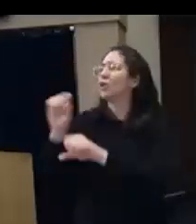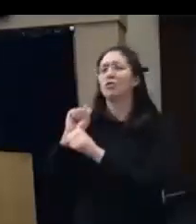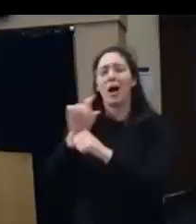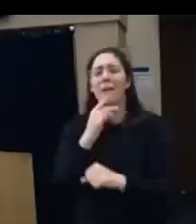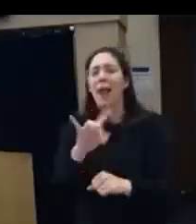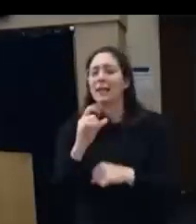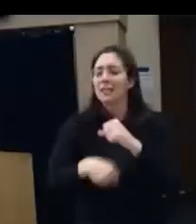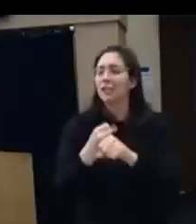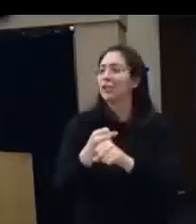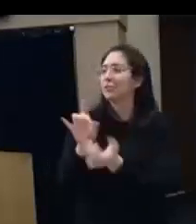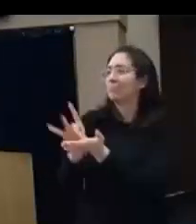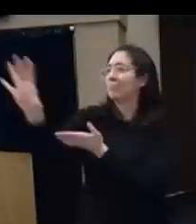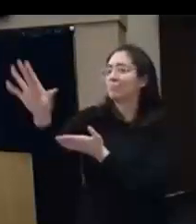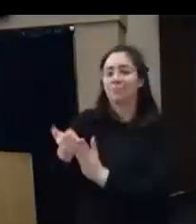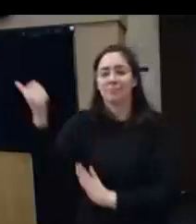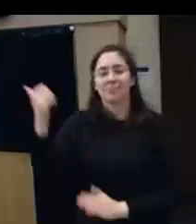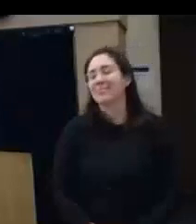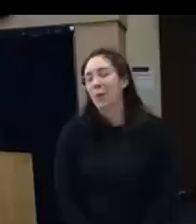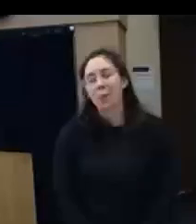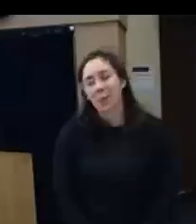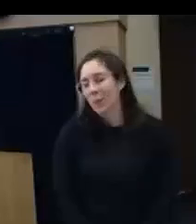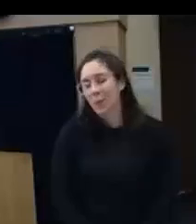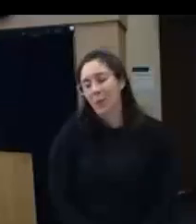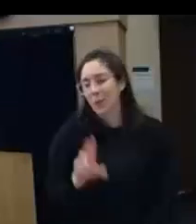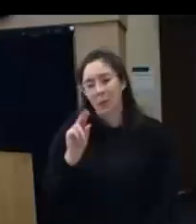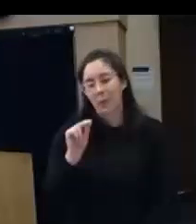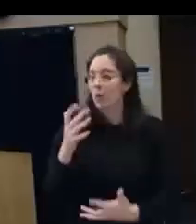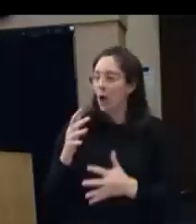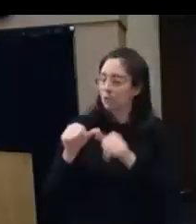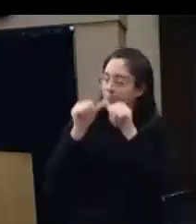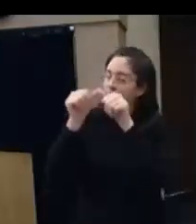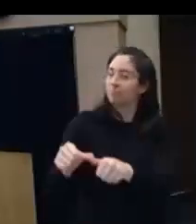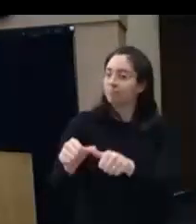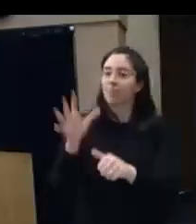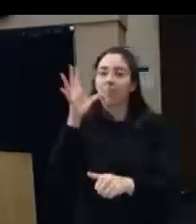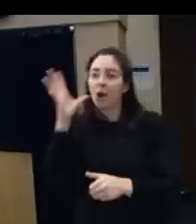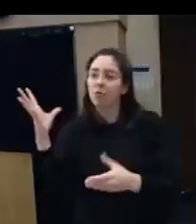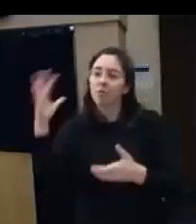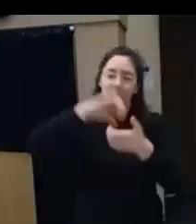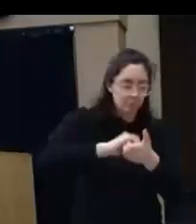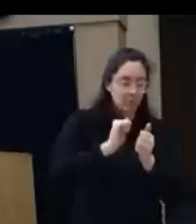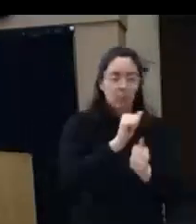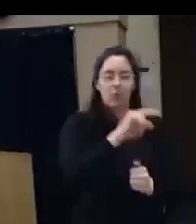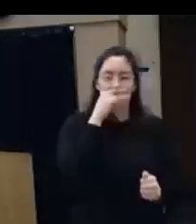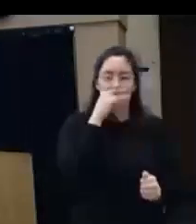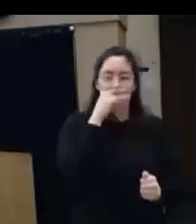years now step aside instead we want to actually continue to engage parents in that transition and